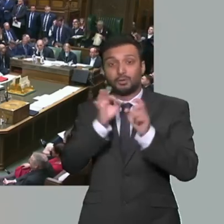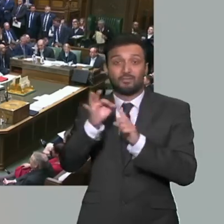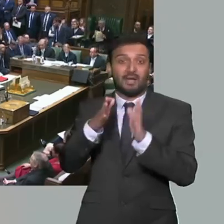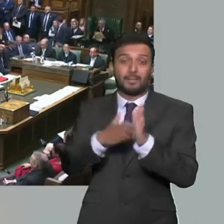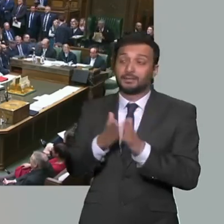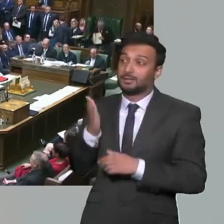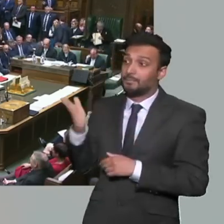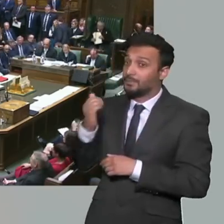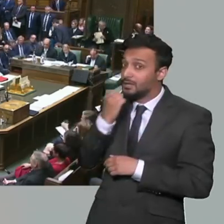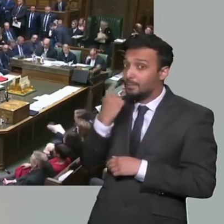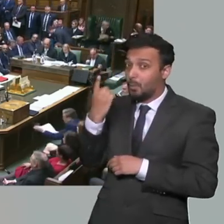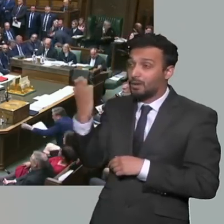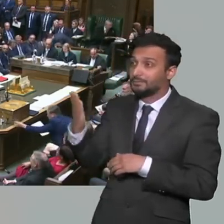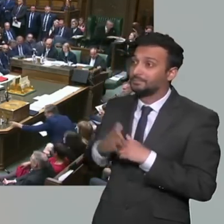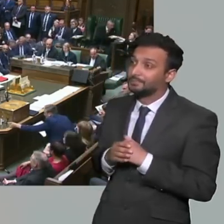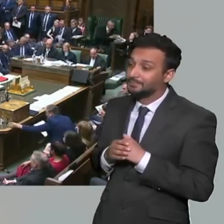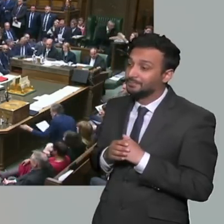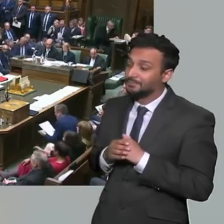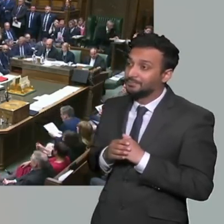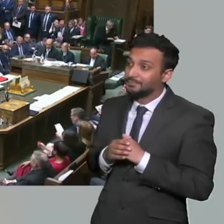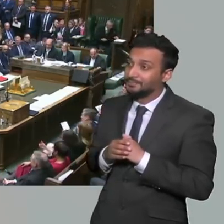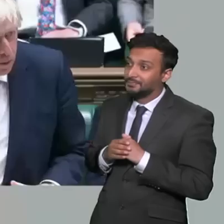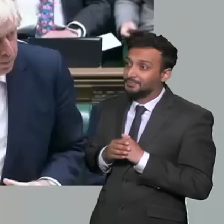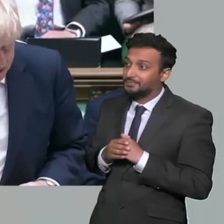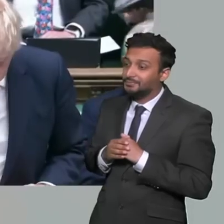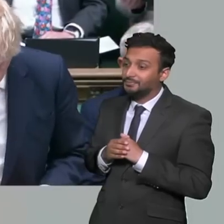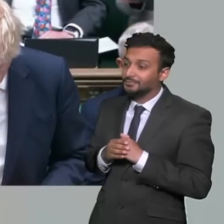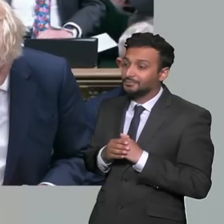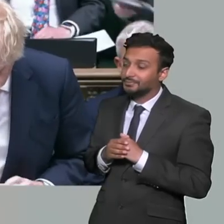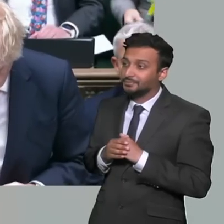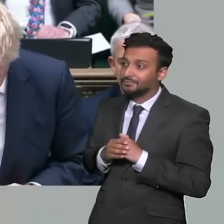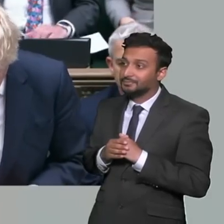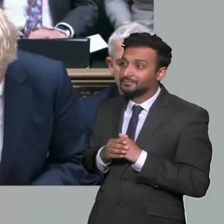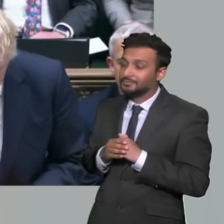The Prime Minister (Boris Johnson) Mr Speaker, I want to begin by echoing what